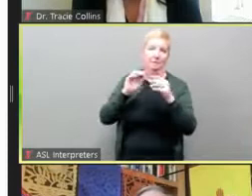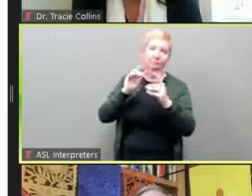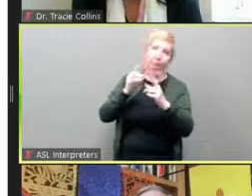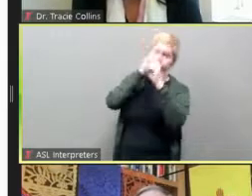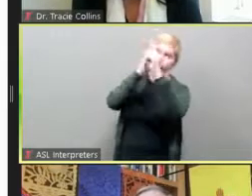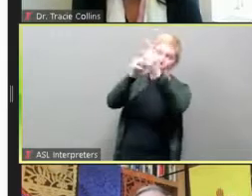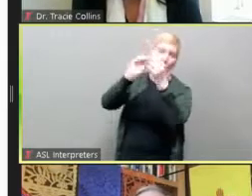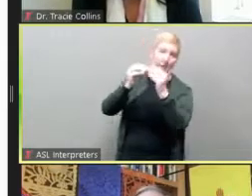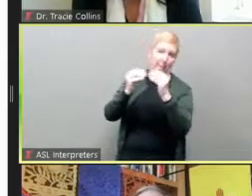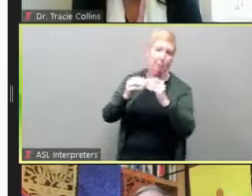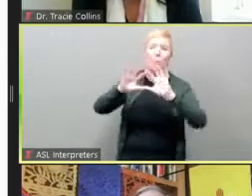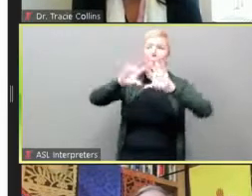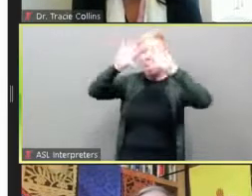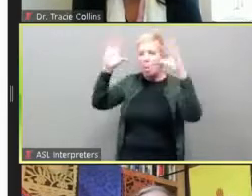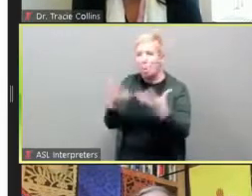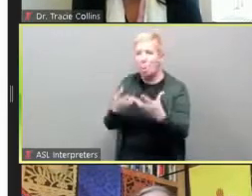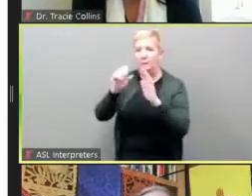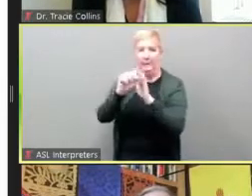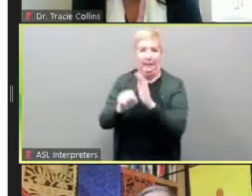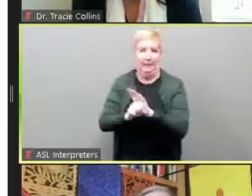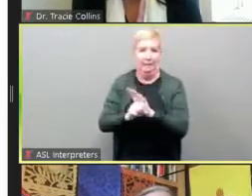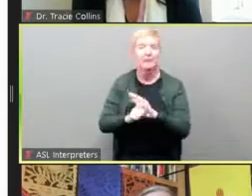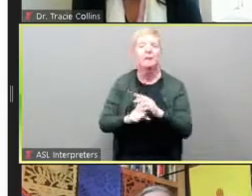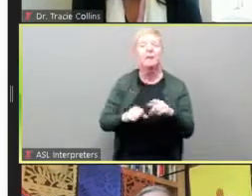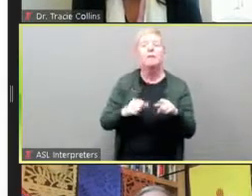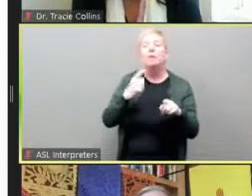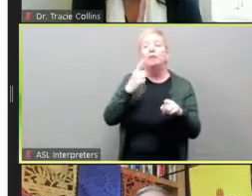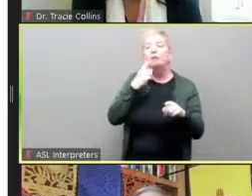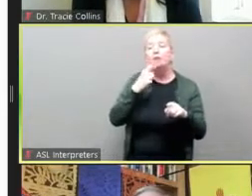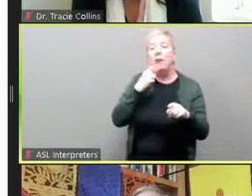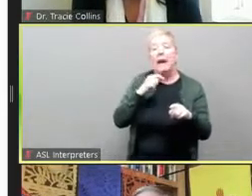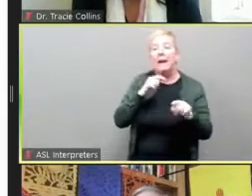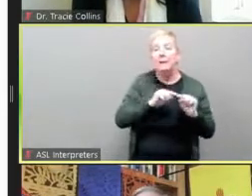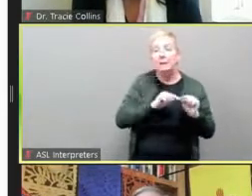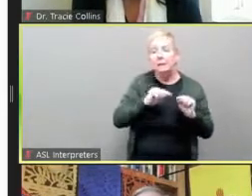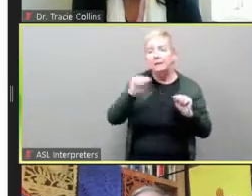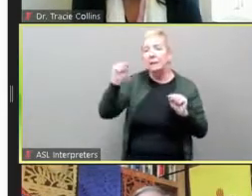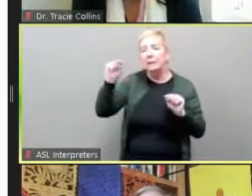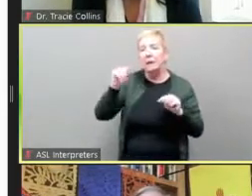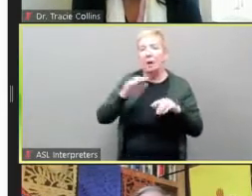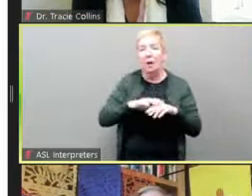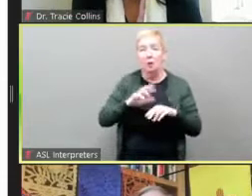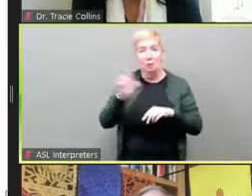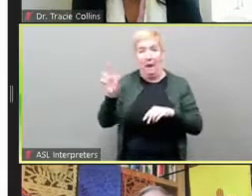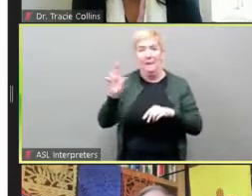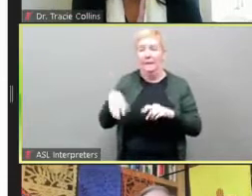period. The red line on the right is the actual number uh, people